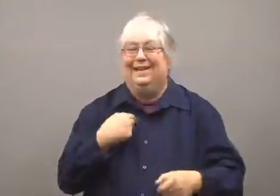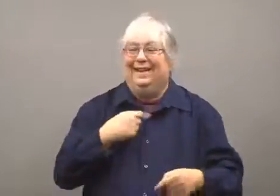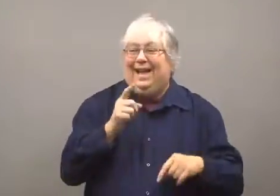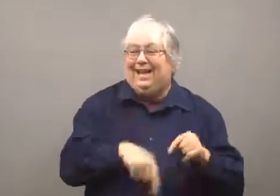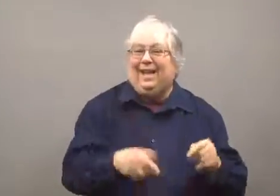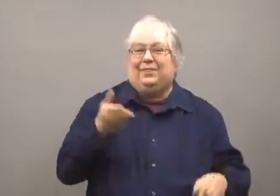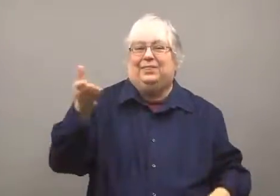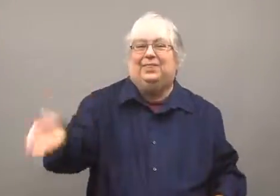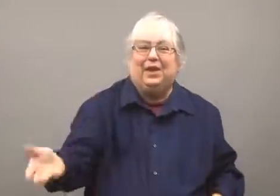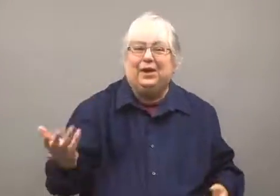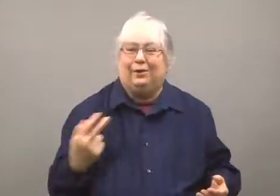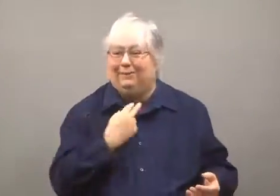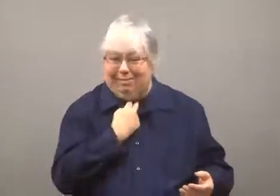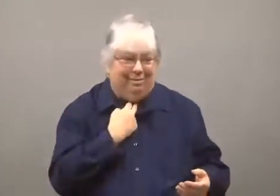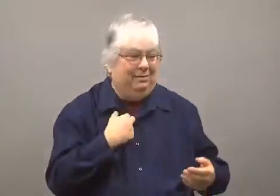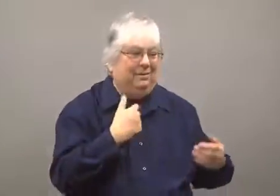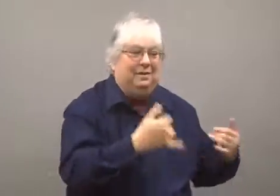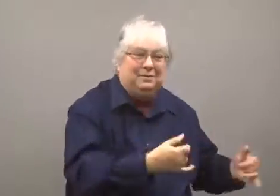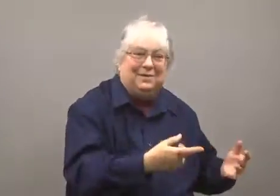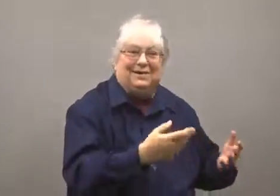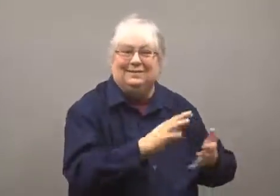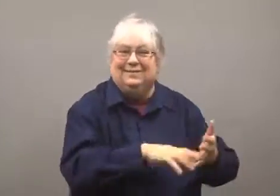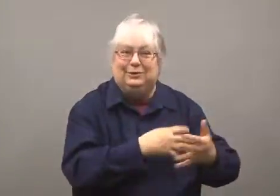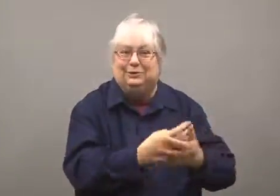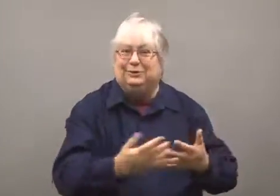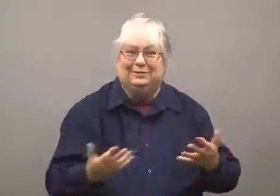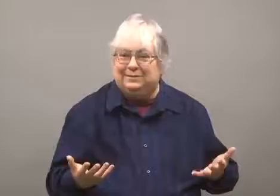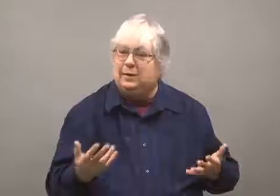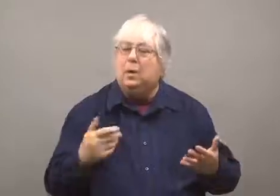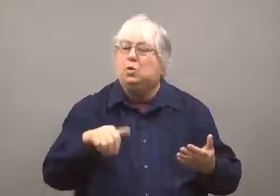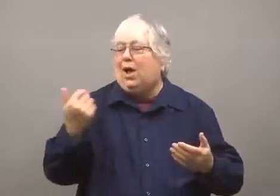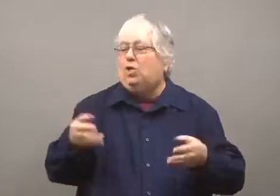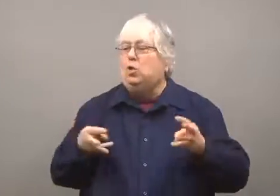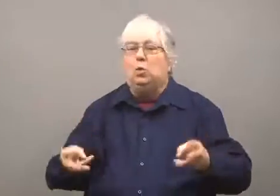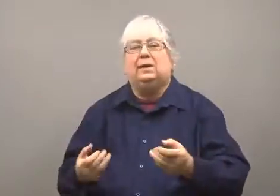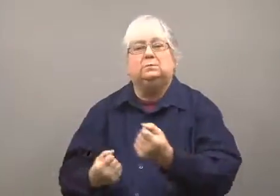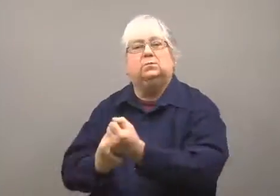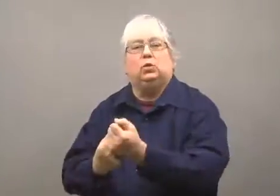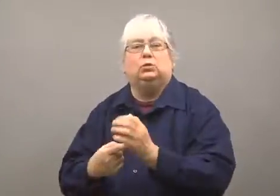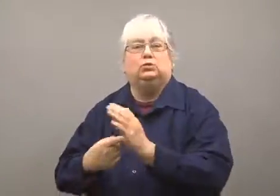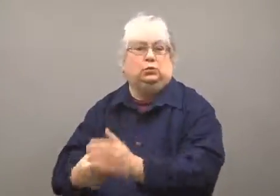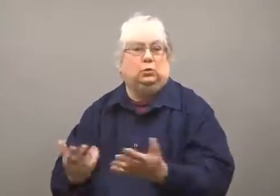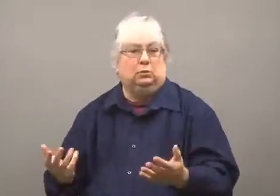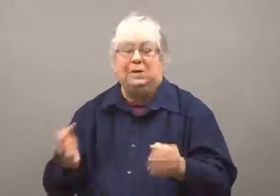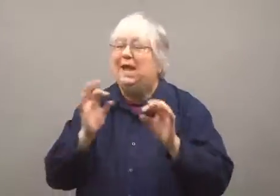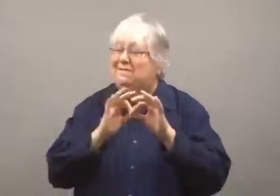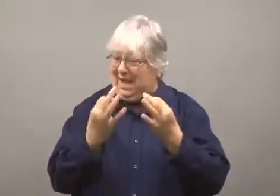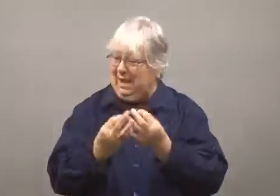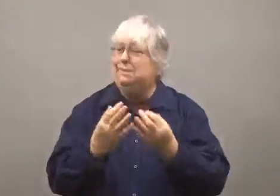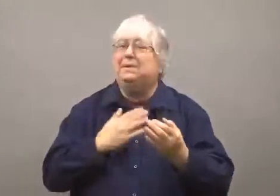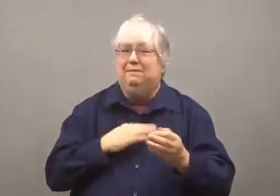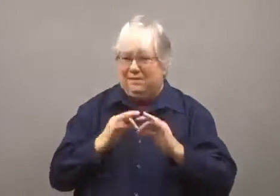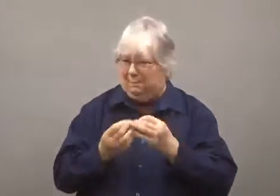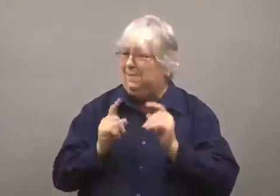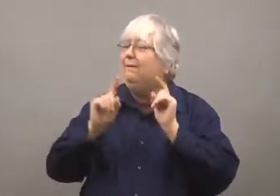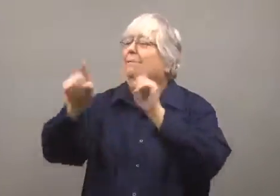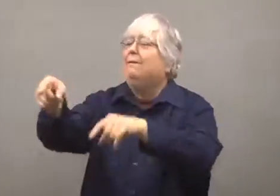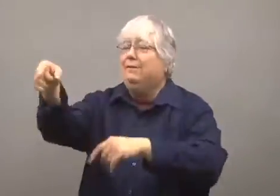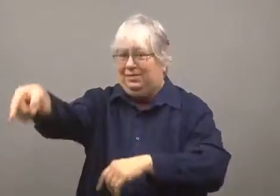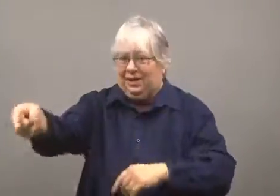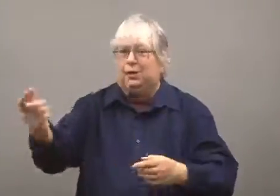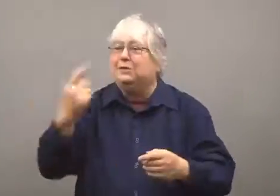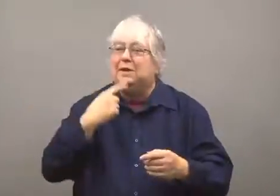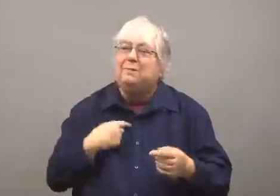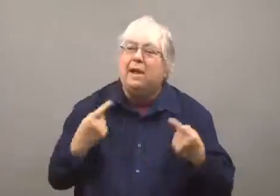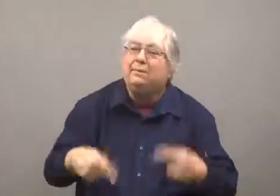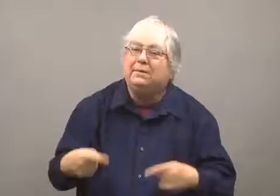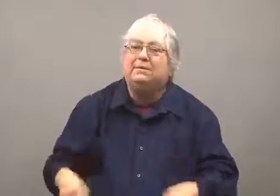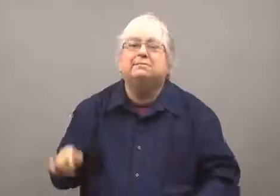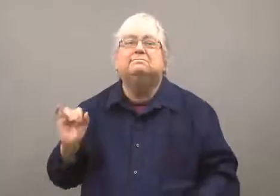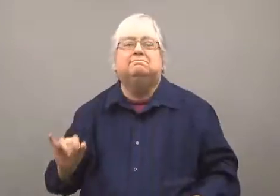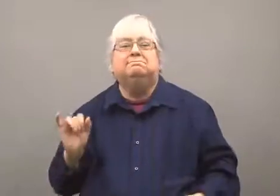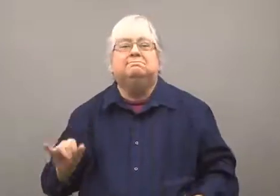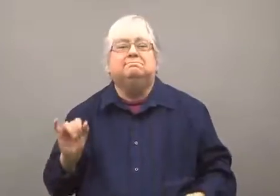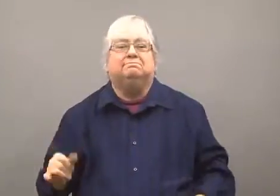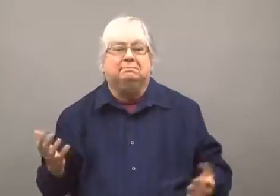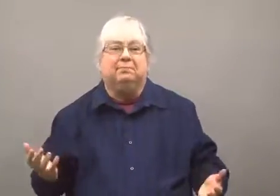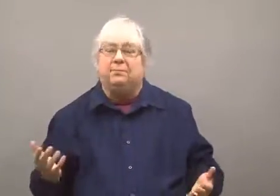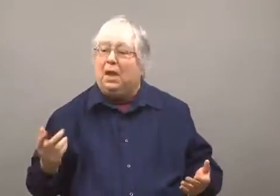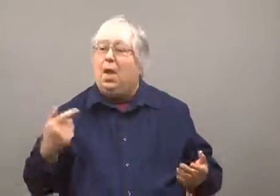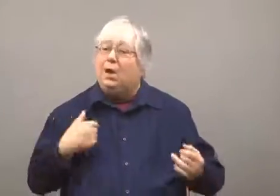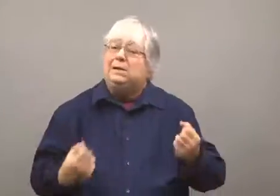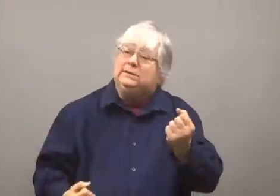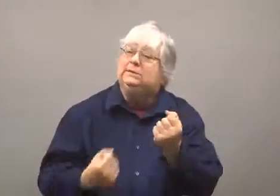He couldn't be there, so this was a way to show support.